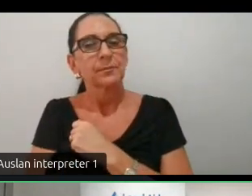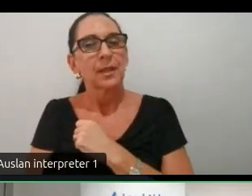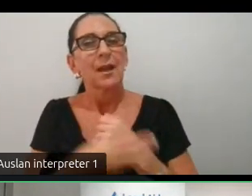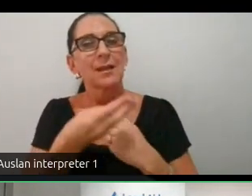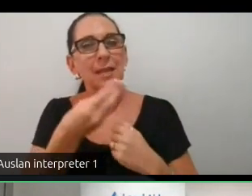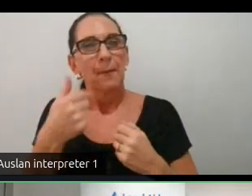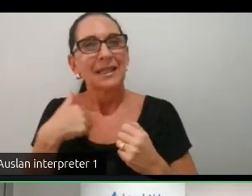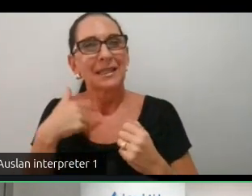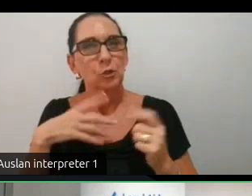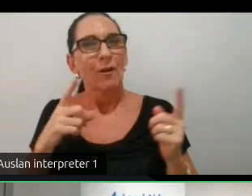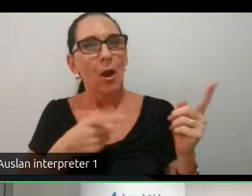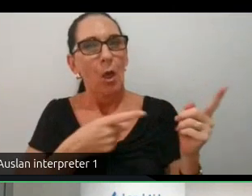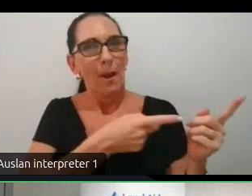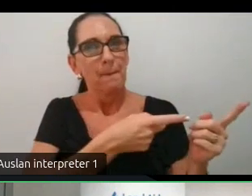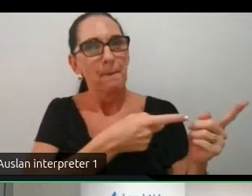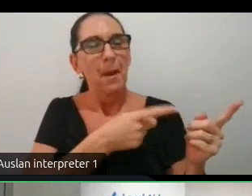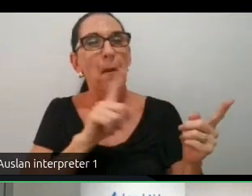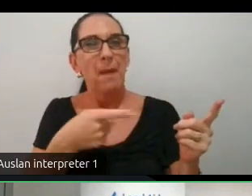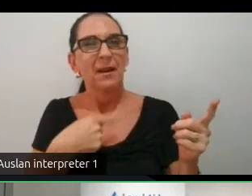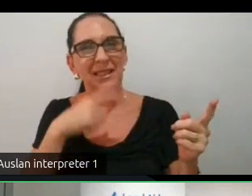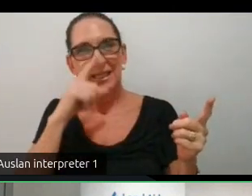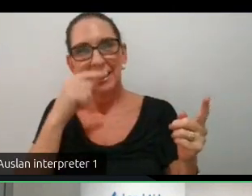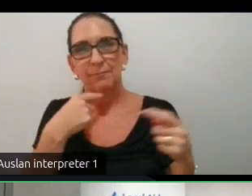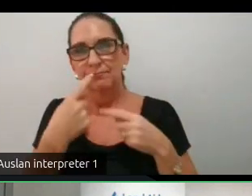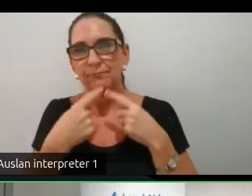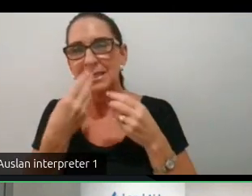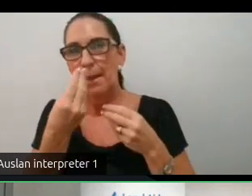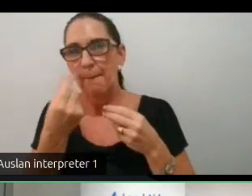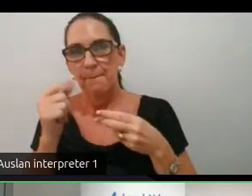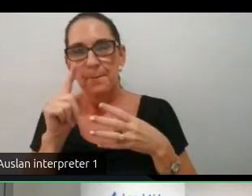need to follow up directly with people, but these are the ones that we thought we'd cover today.